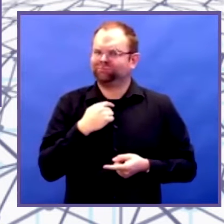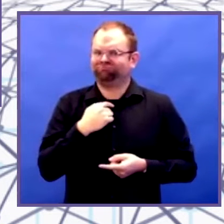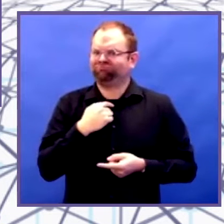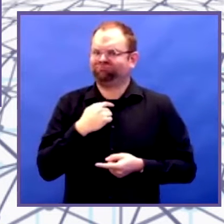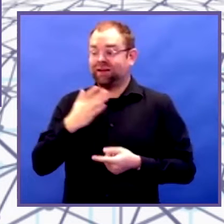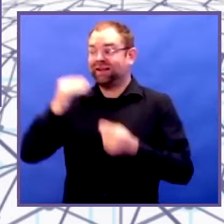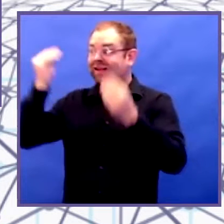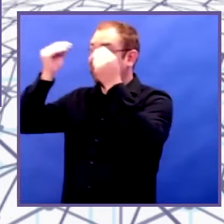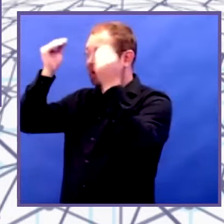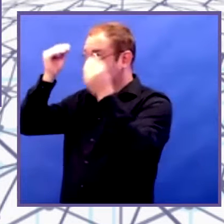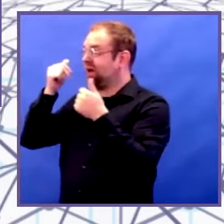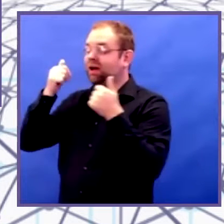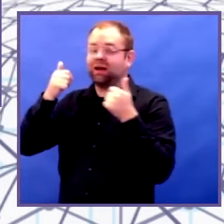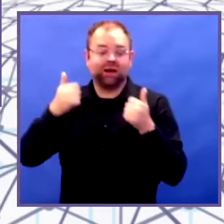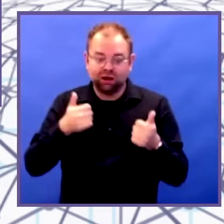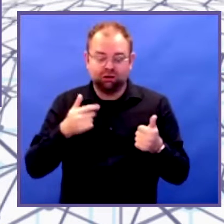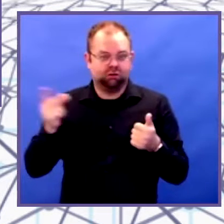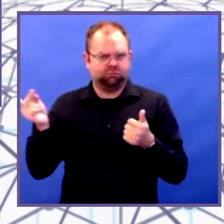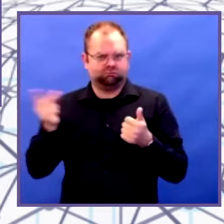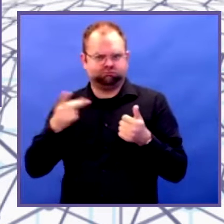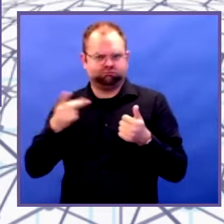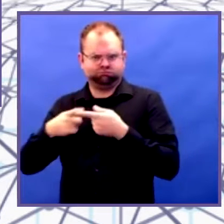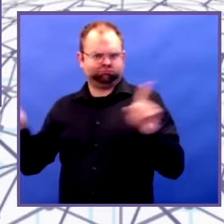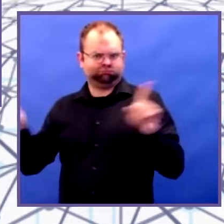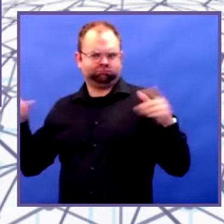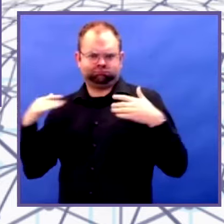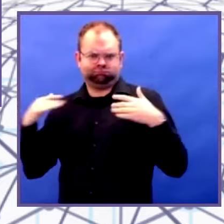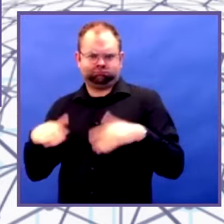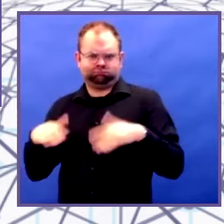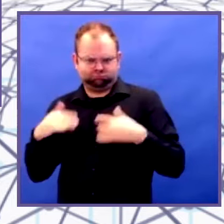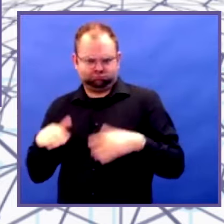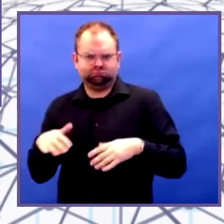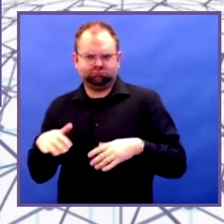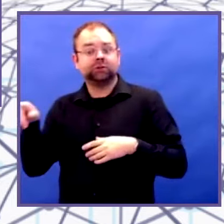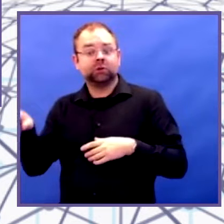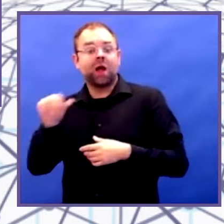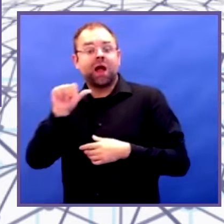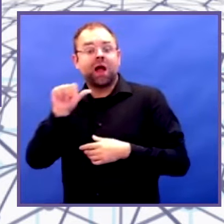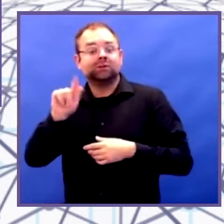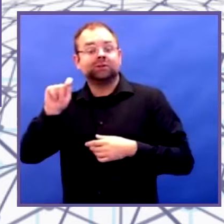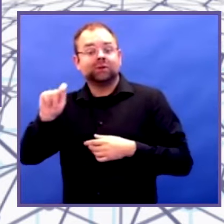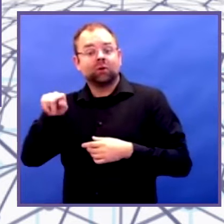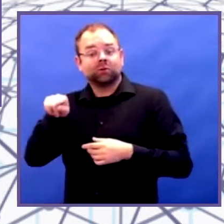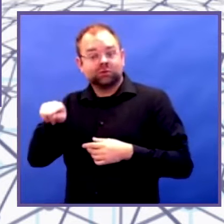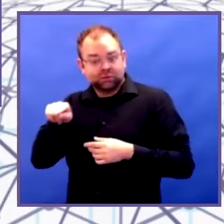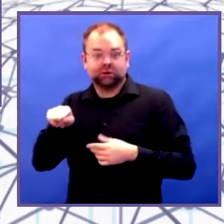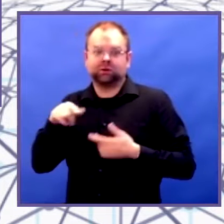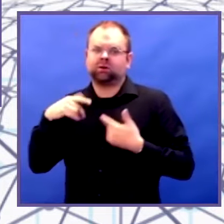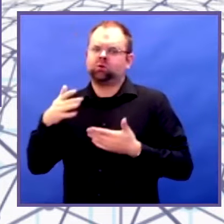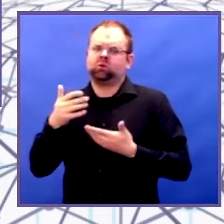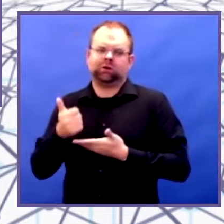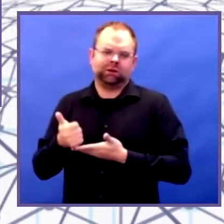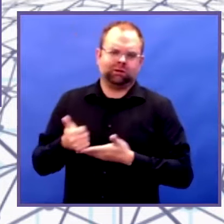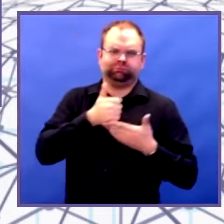safely without aspirating, to sit independently on a toilet instead of having to wear a diaper